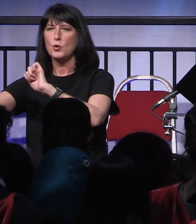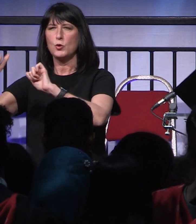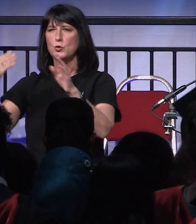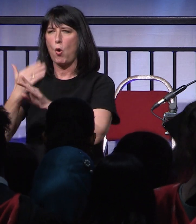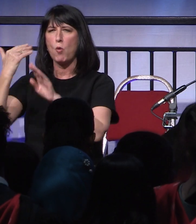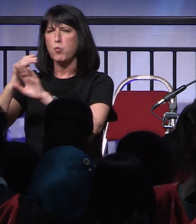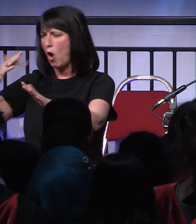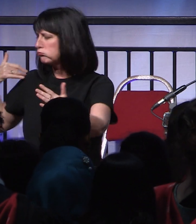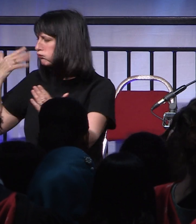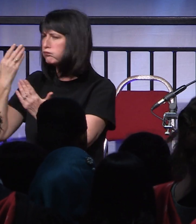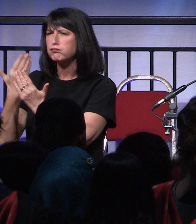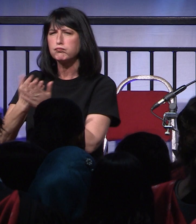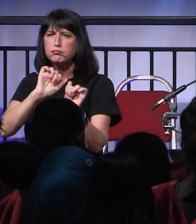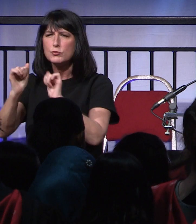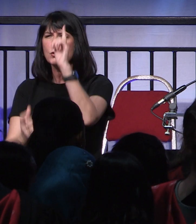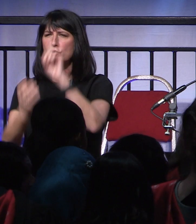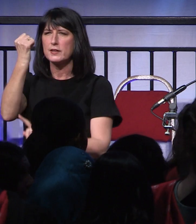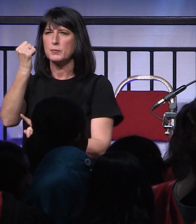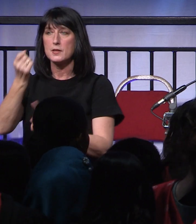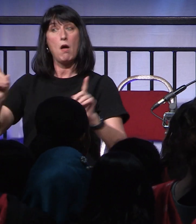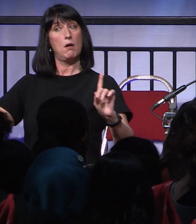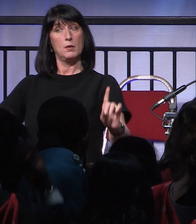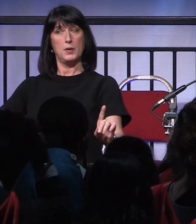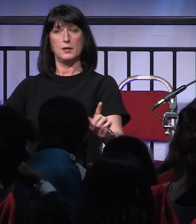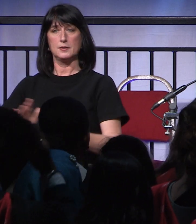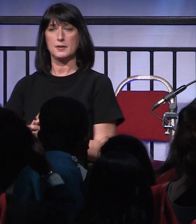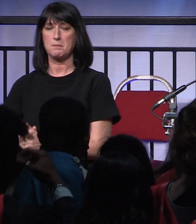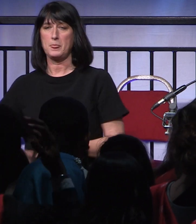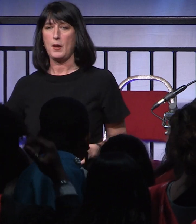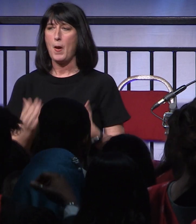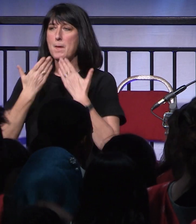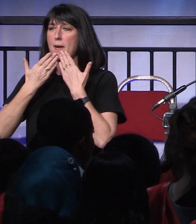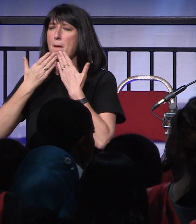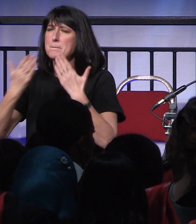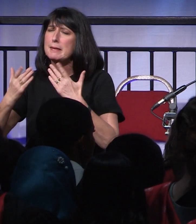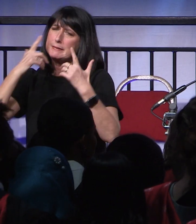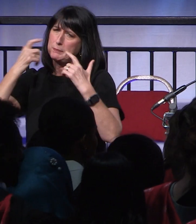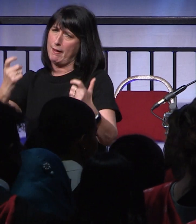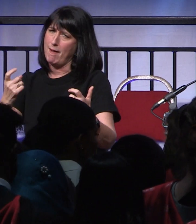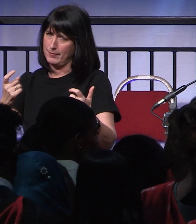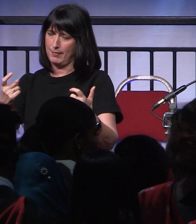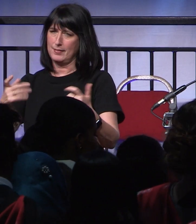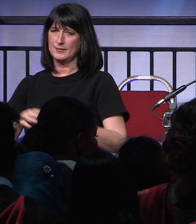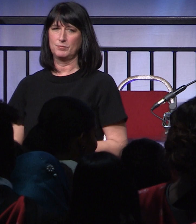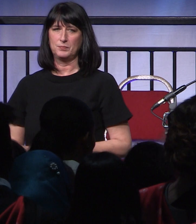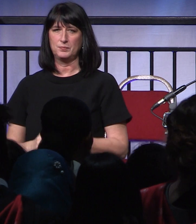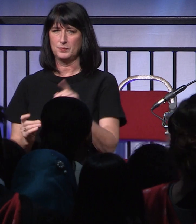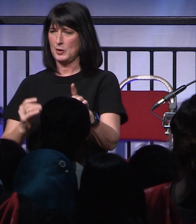achievements however please please be careful you don't want to throw it too